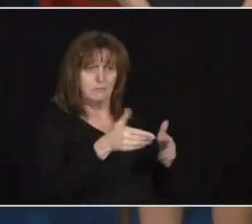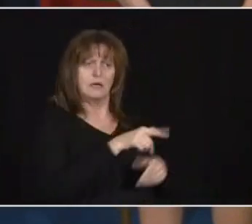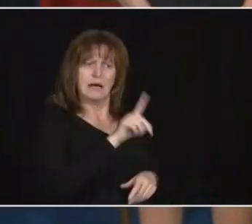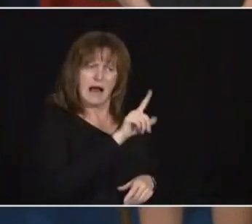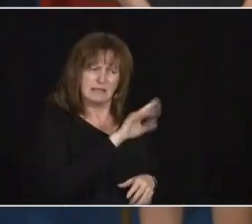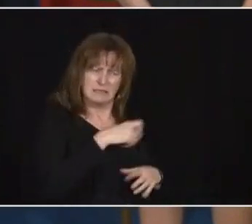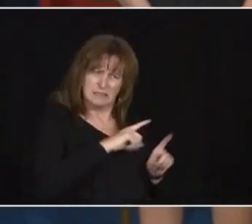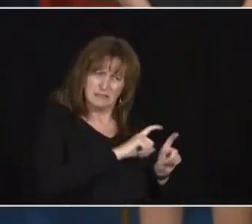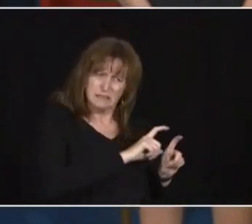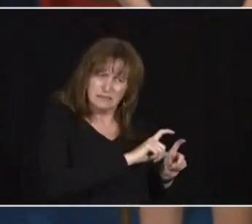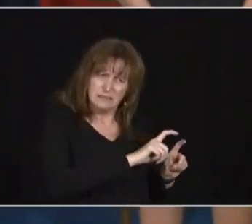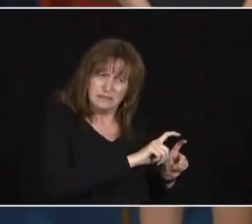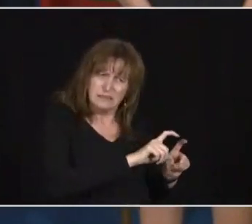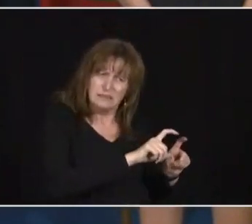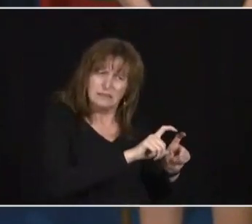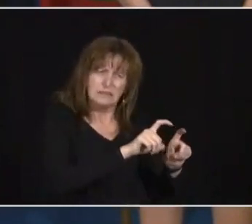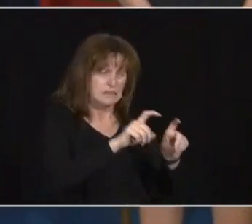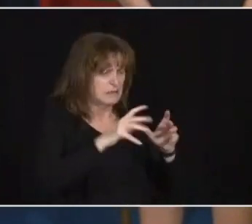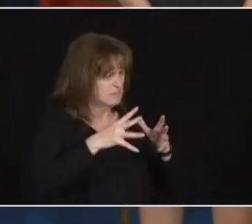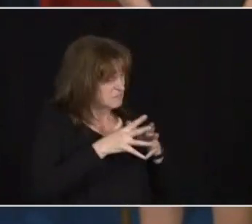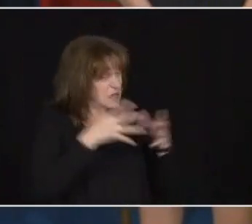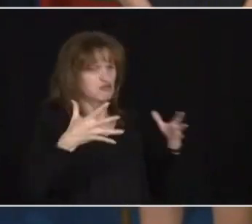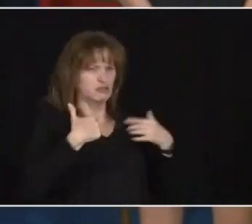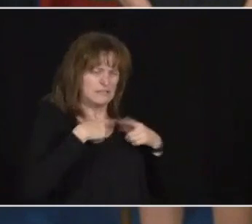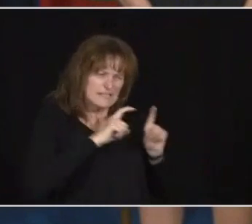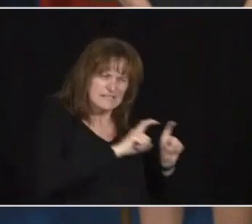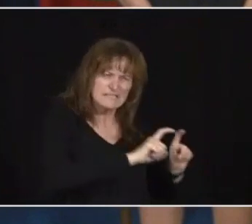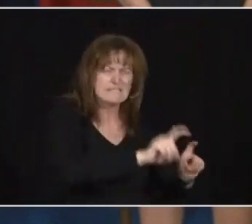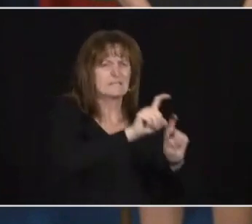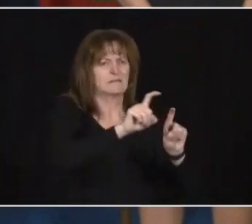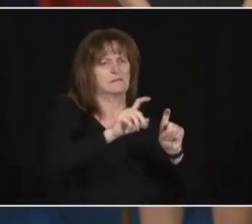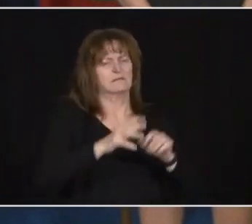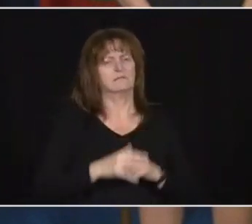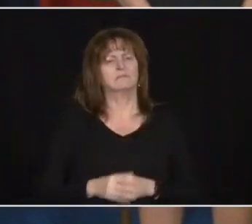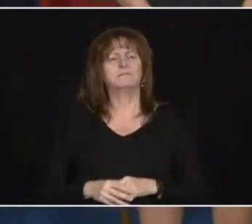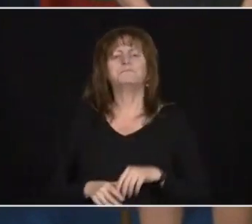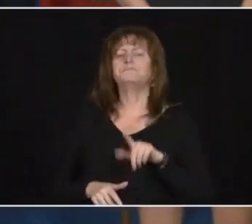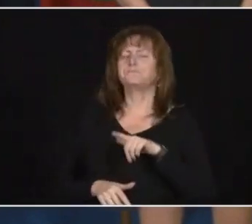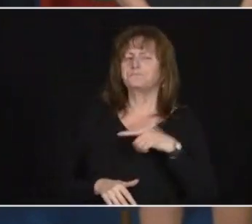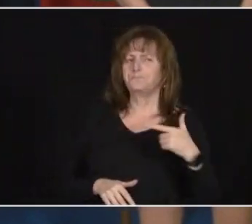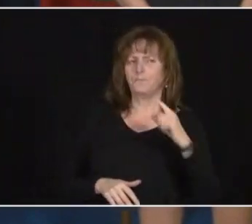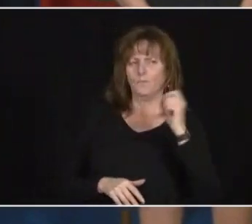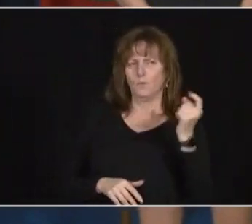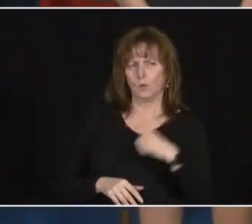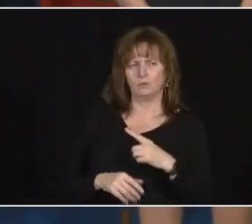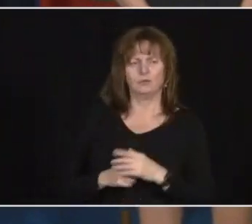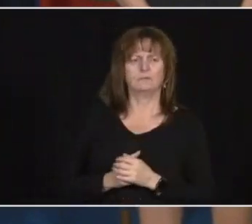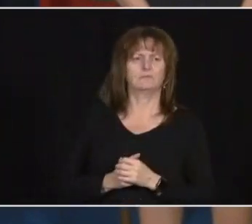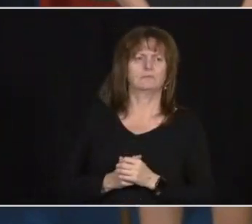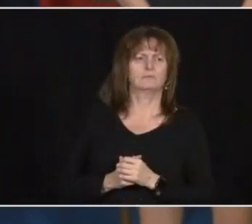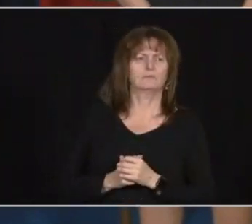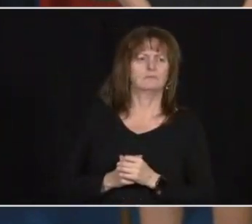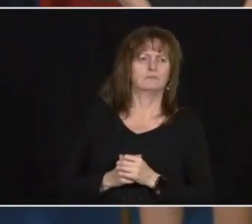care, testing as many people as possible there. Next question comes from Colin D'Mello from CTV News.